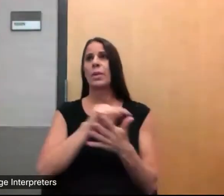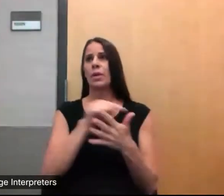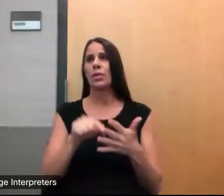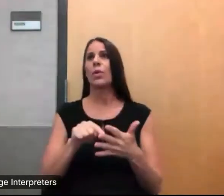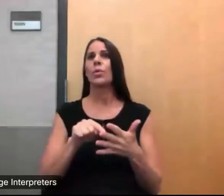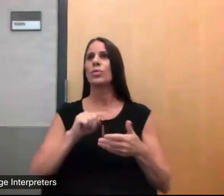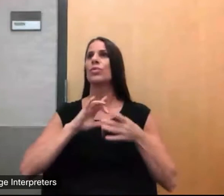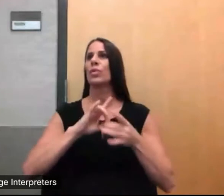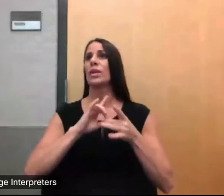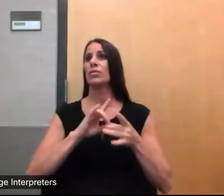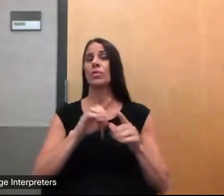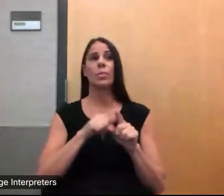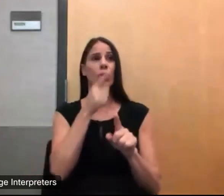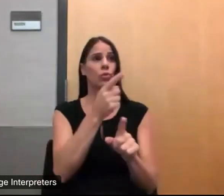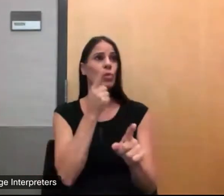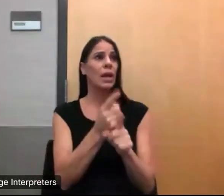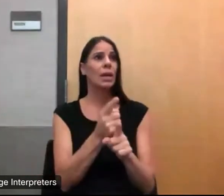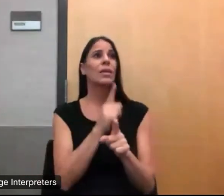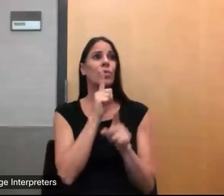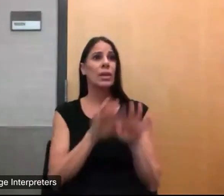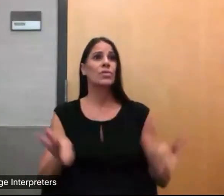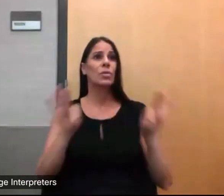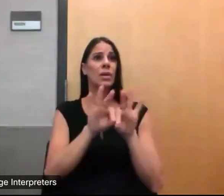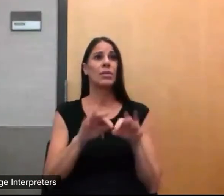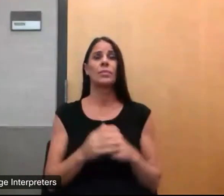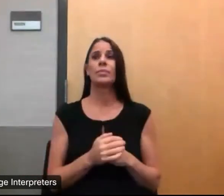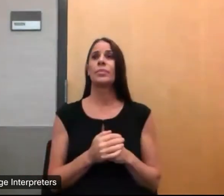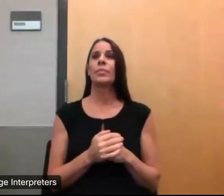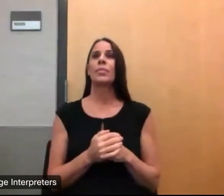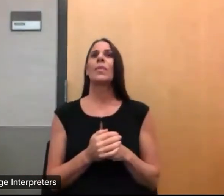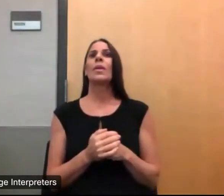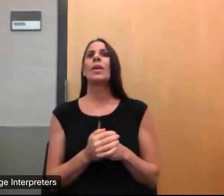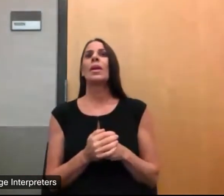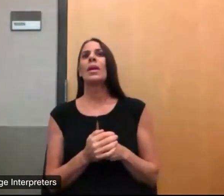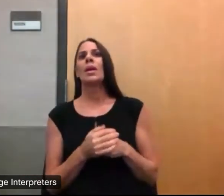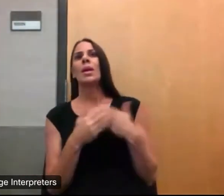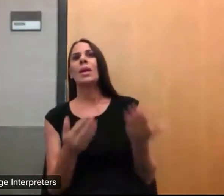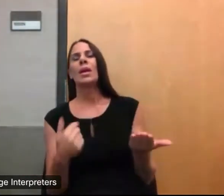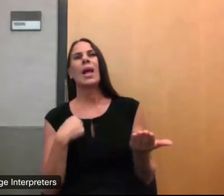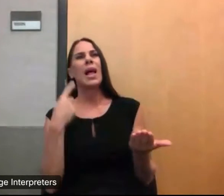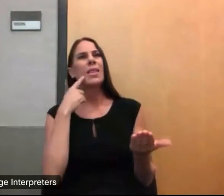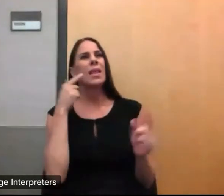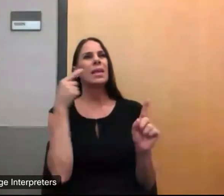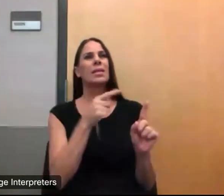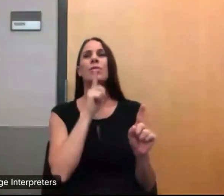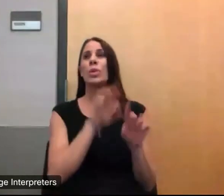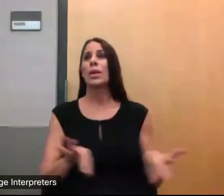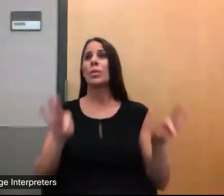be instrumental, basically anything to add to that. Yeah. I mean, I think it's this is sort of a really important point when we talk about the whole